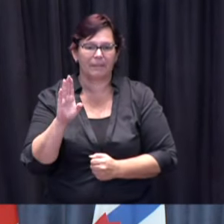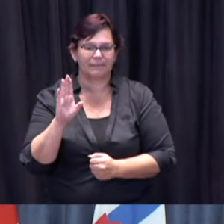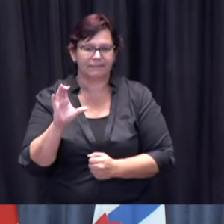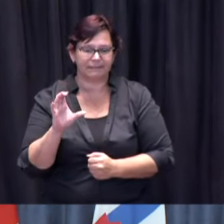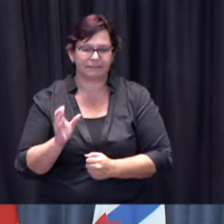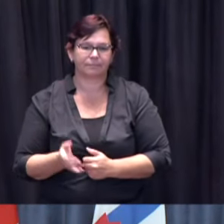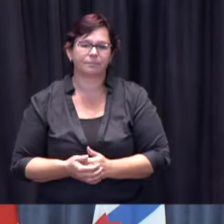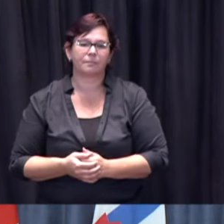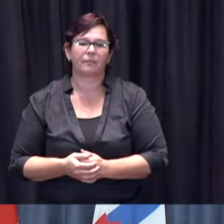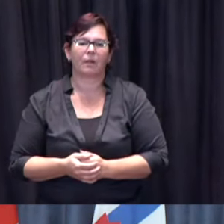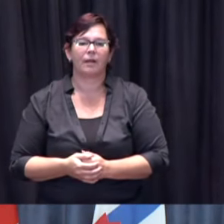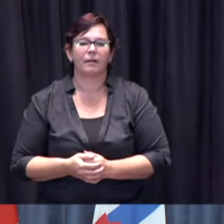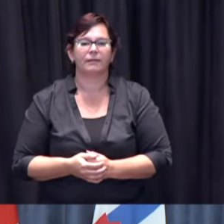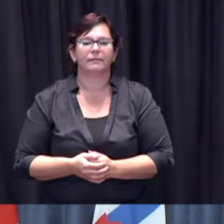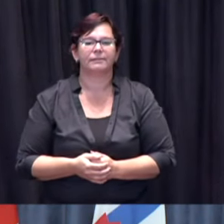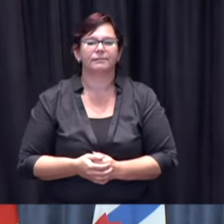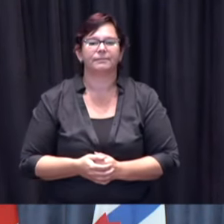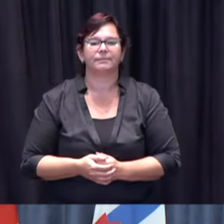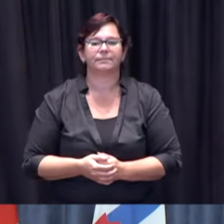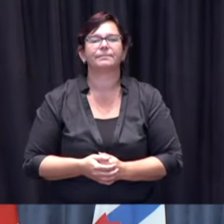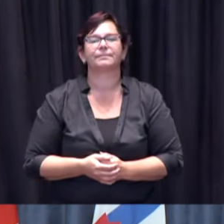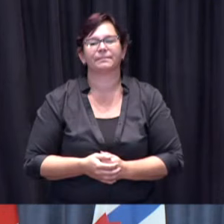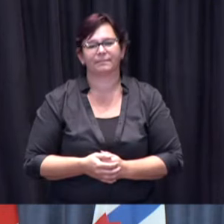Sabrina: Hi there thanks so much for taking my question